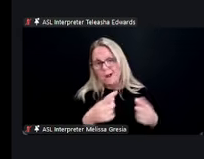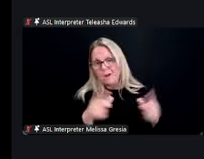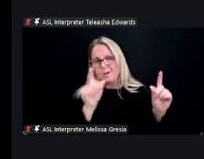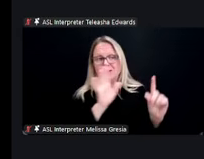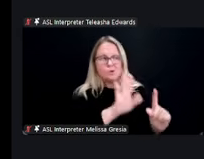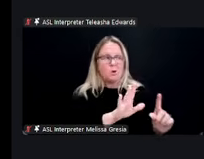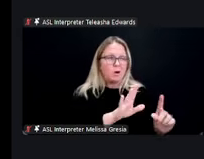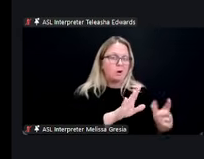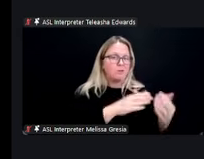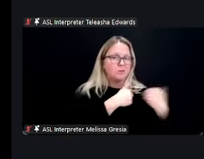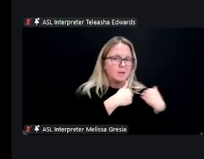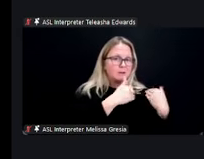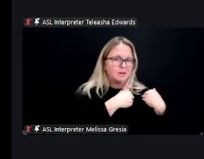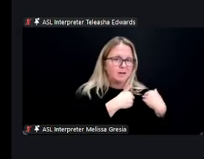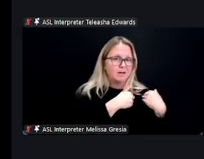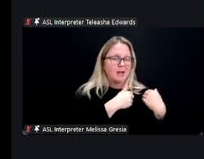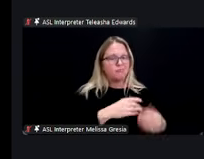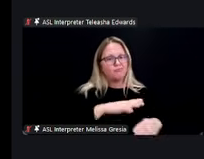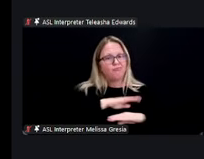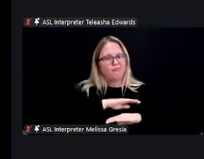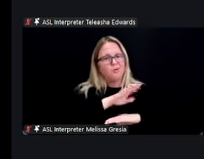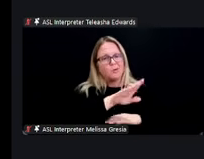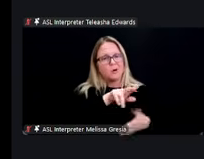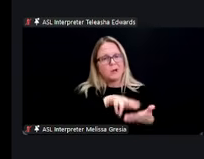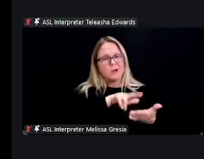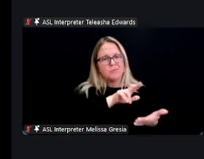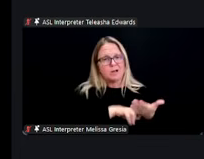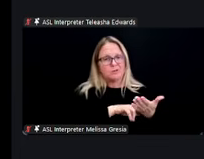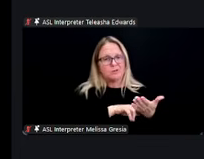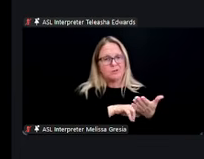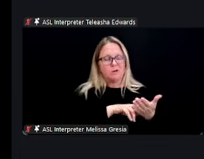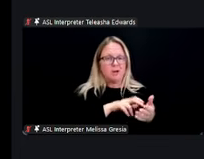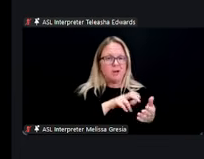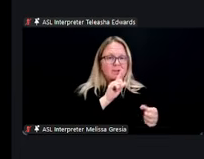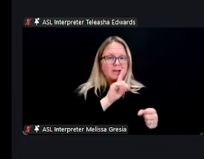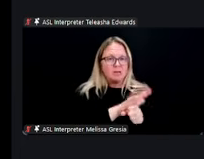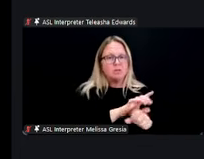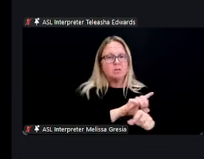your contractual obligations, but we will be contracting with the hub leads. Um,